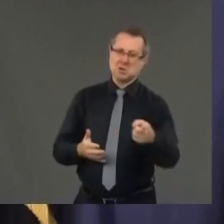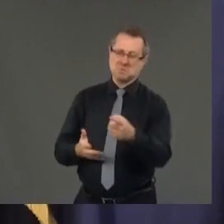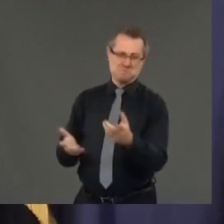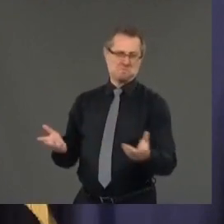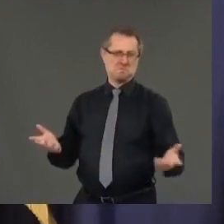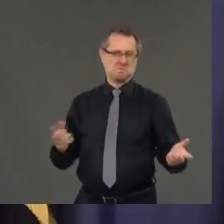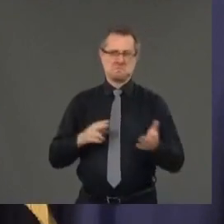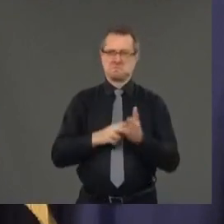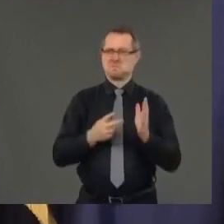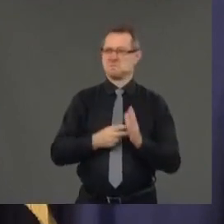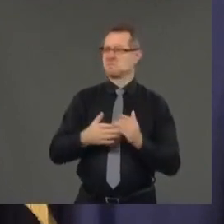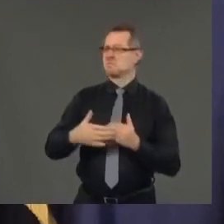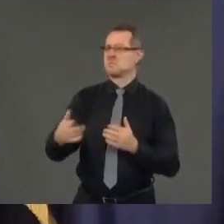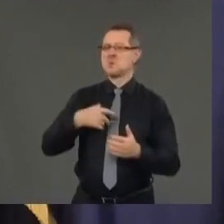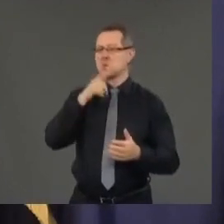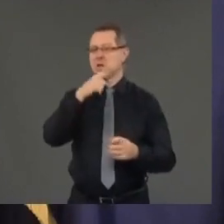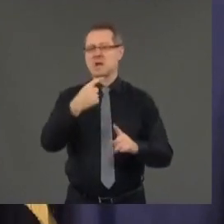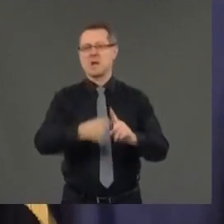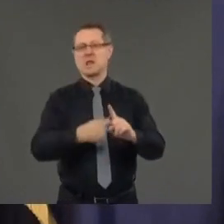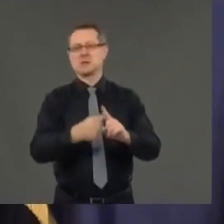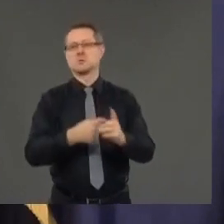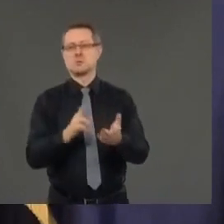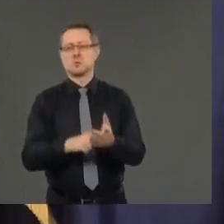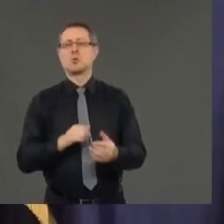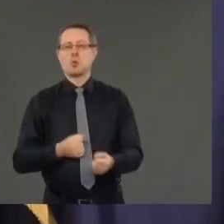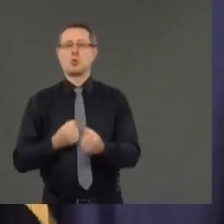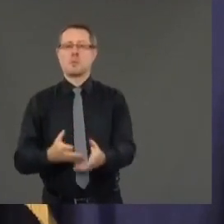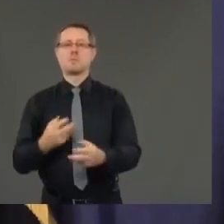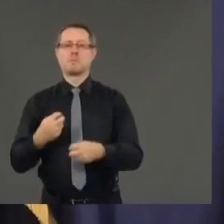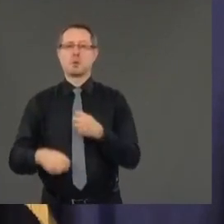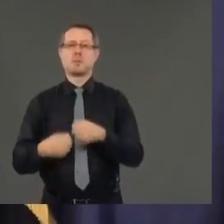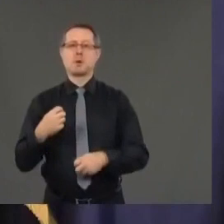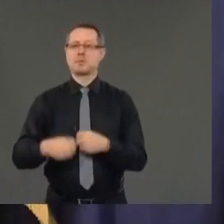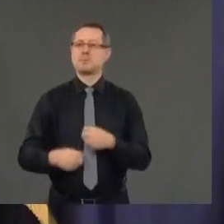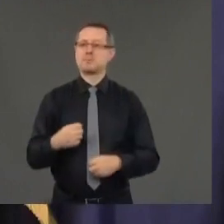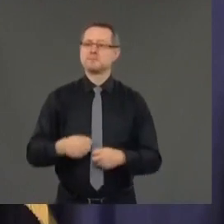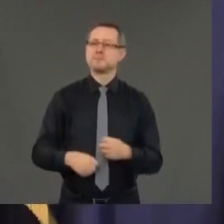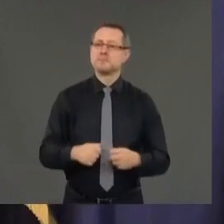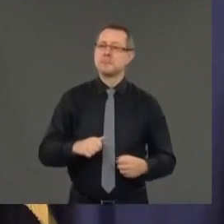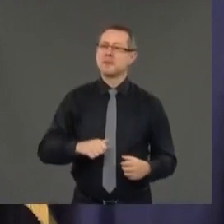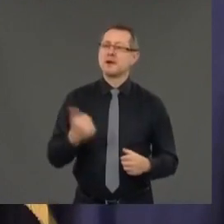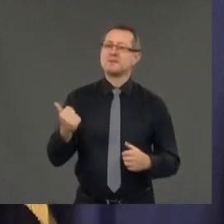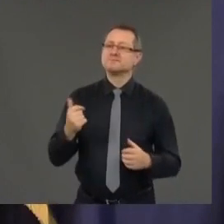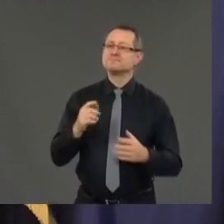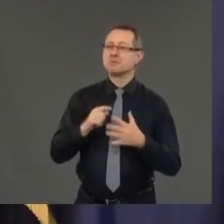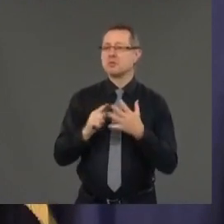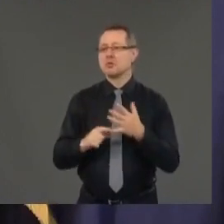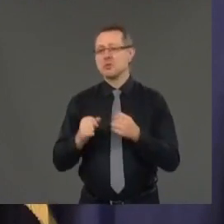I DON'T NEED IT. THEY WORKED FROM HOME FOR FOUR MONTHS, IT WAS FINE.